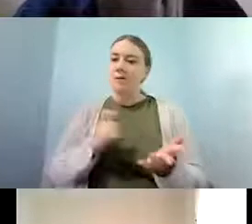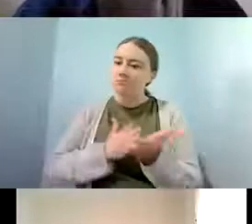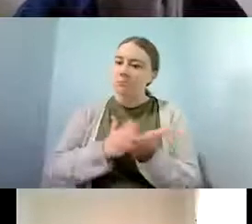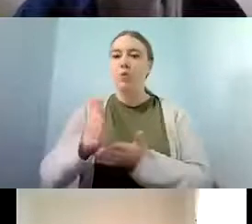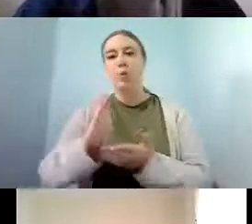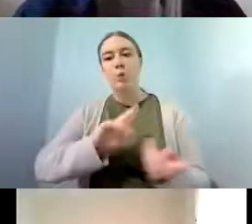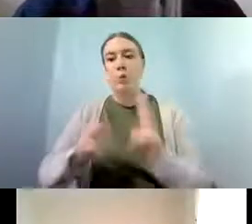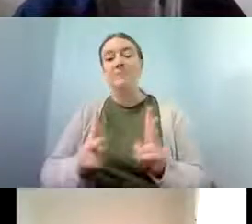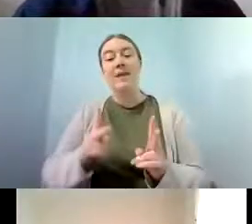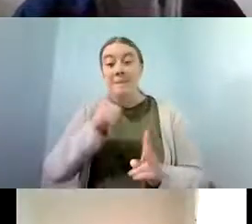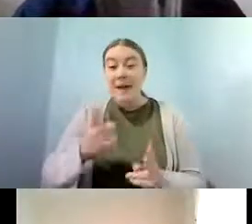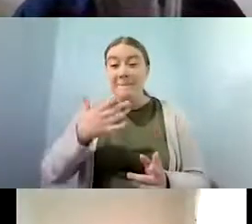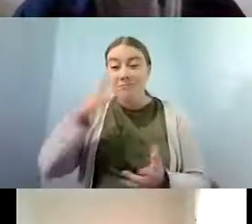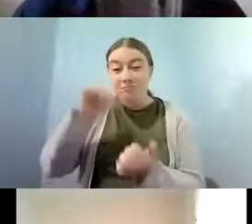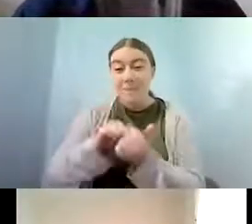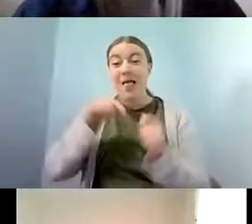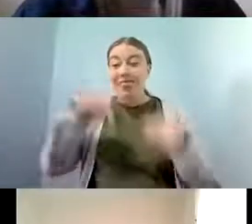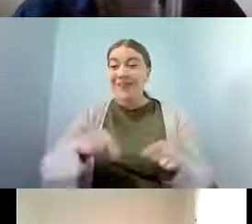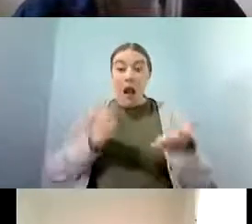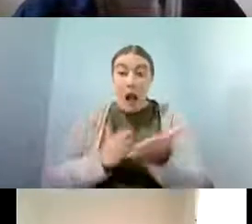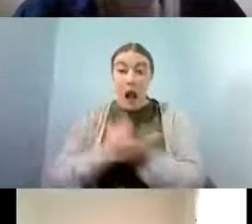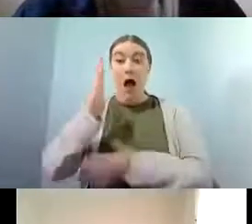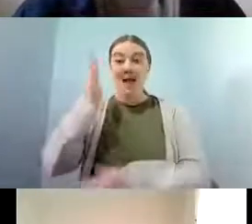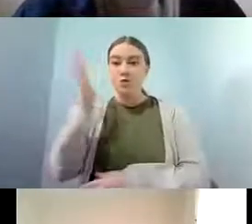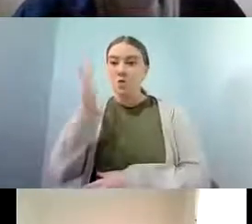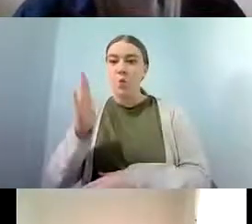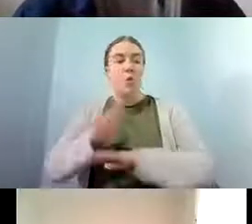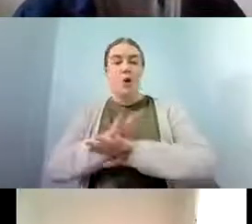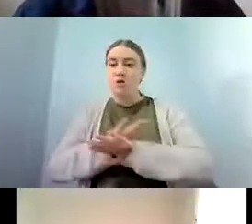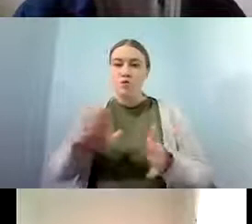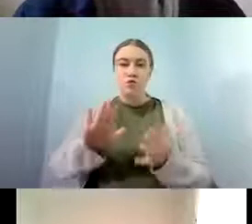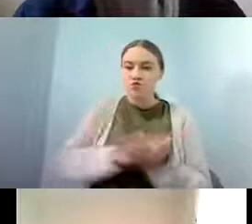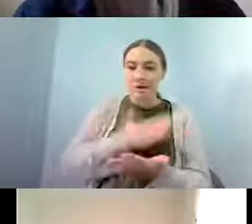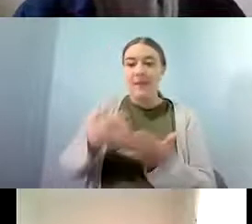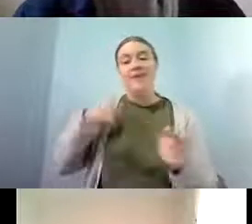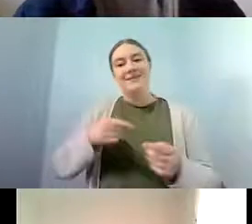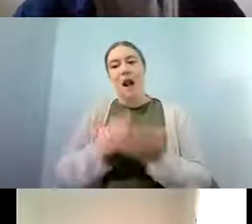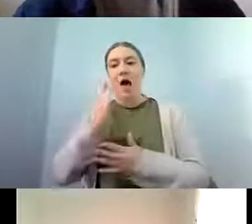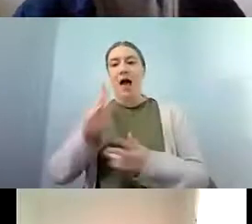mindful that this is a live talk and so it's a live interpretation not a direct translation